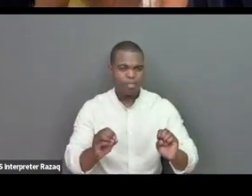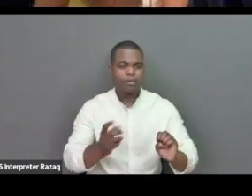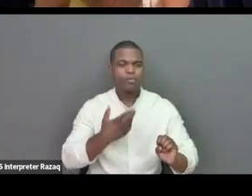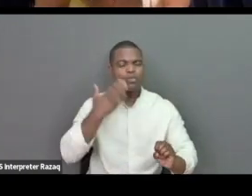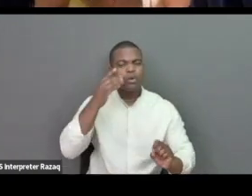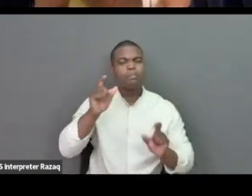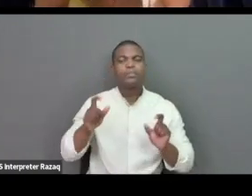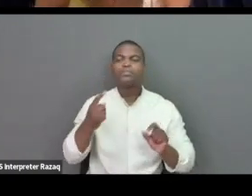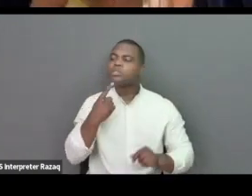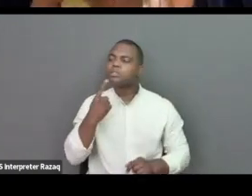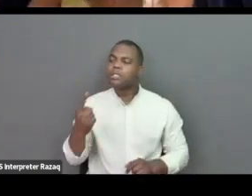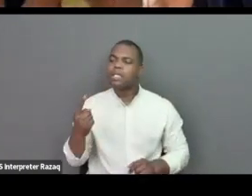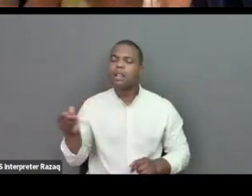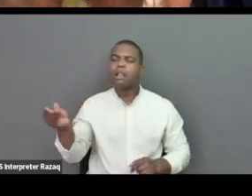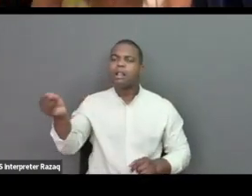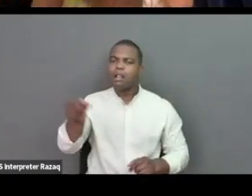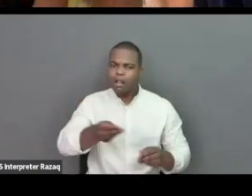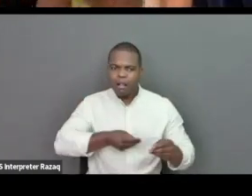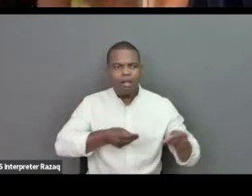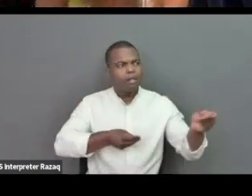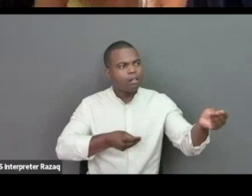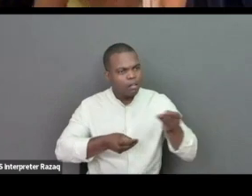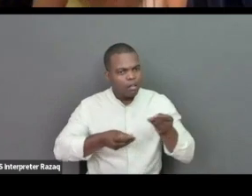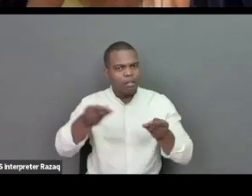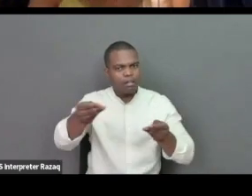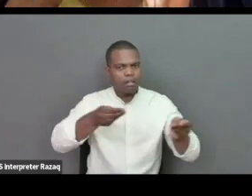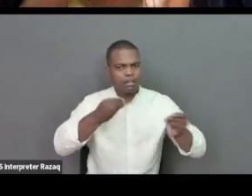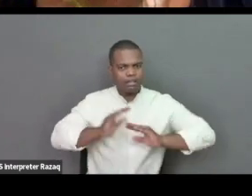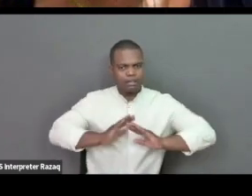is very little feedback trickling down that way. But if